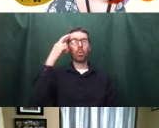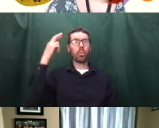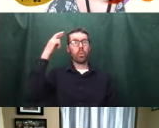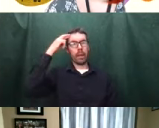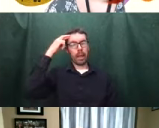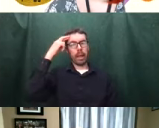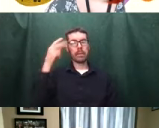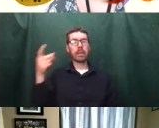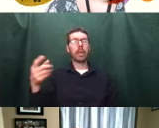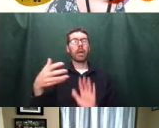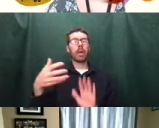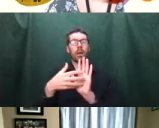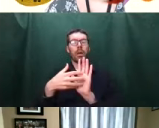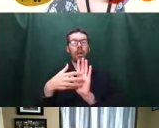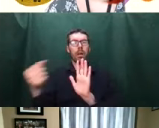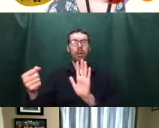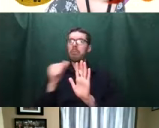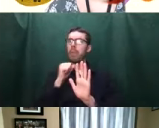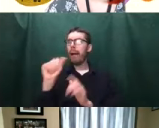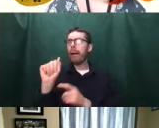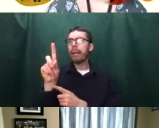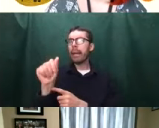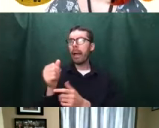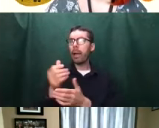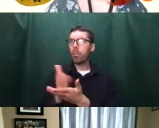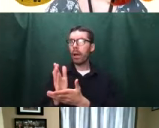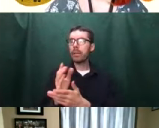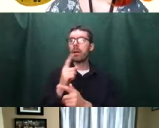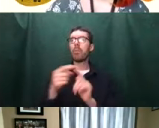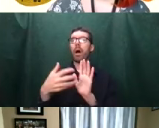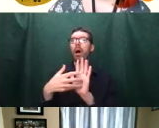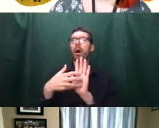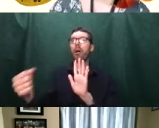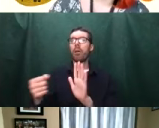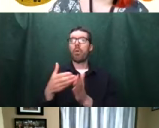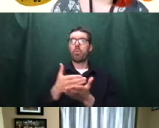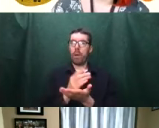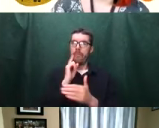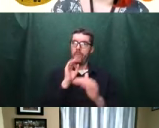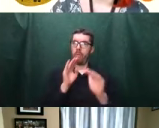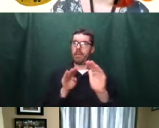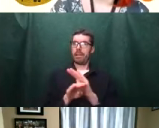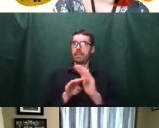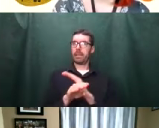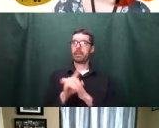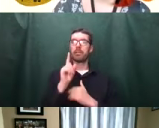not according to his, uh, ADA rights but rather his rights of access to typical social interaction.